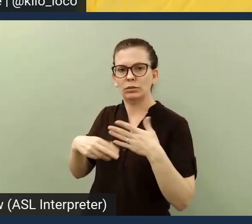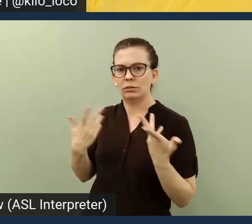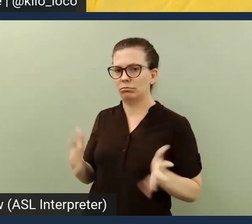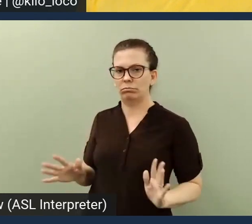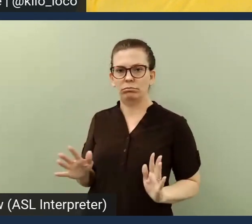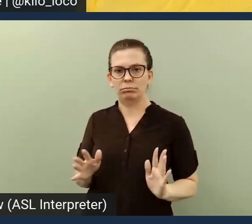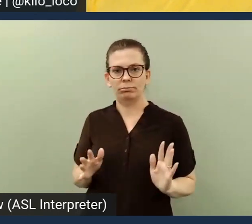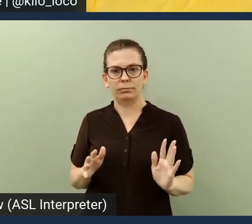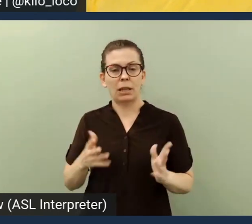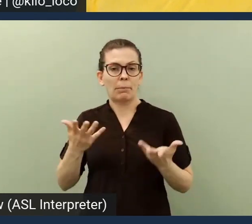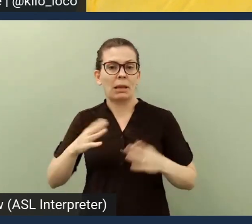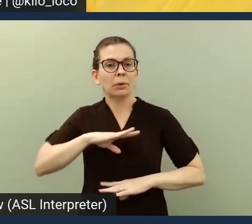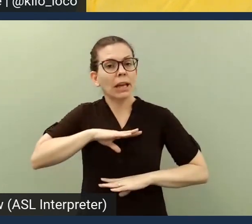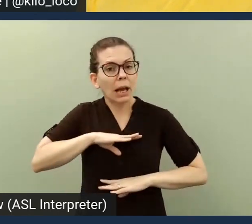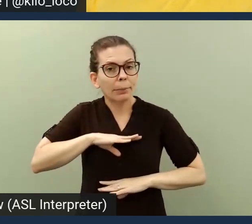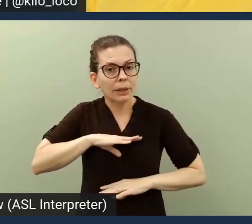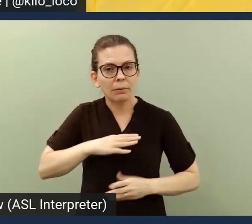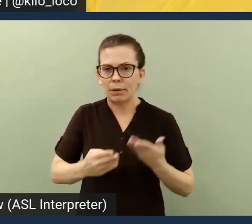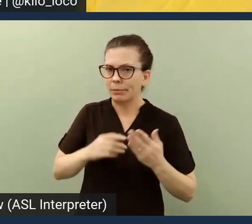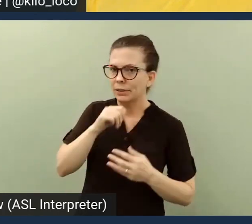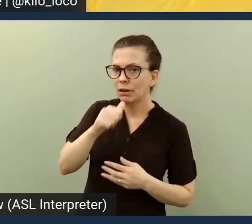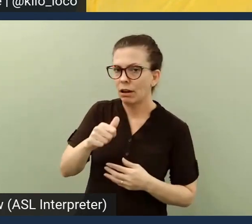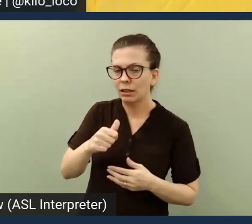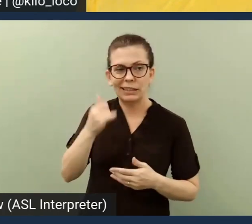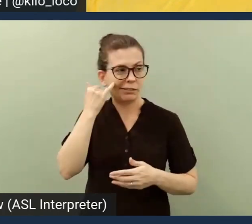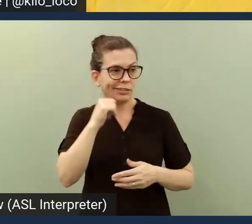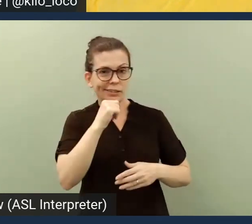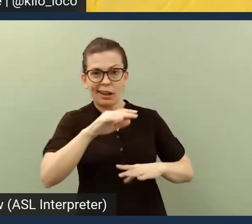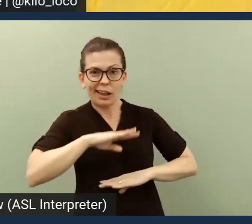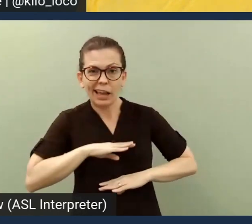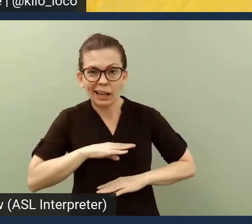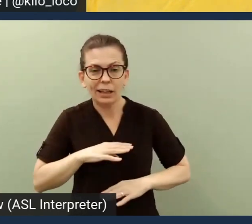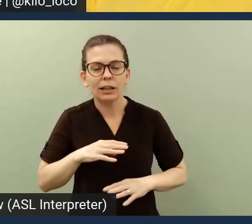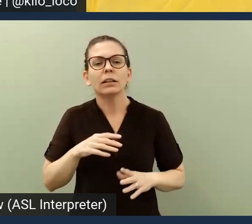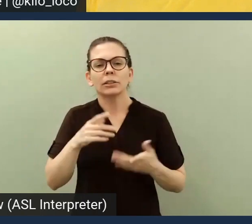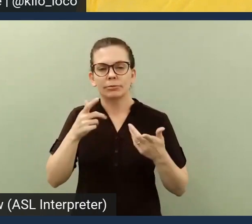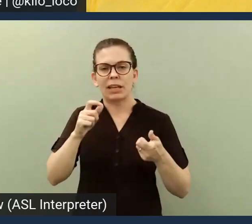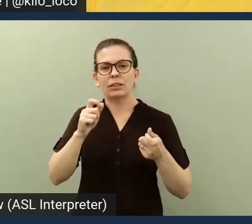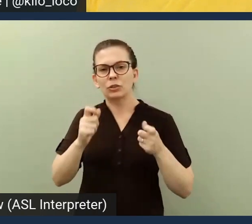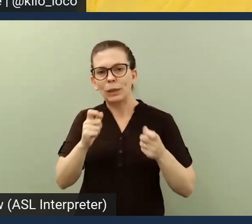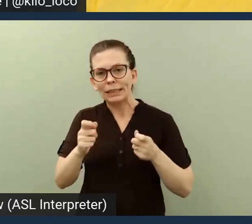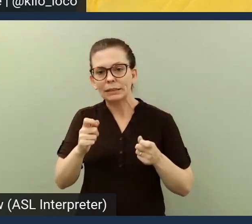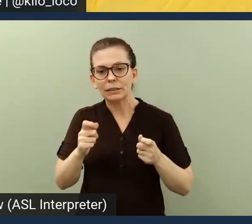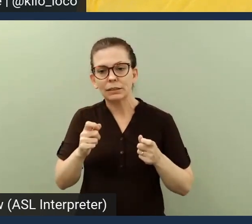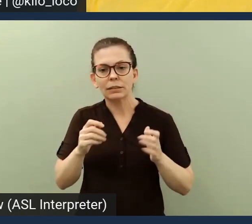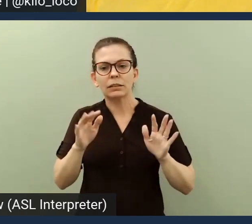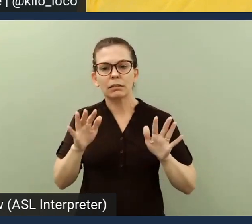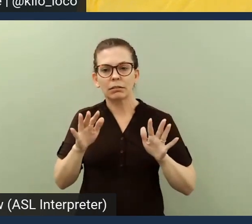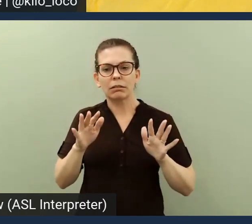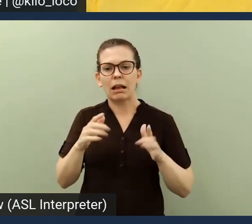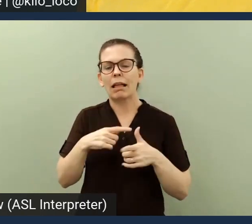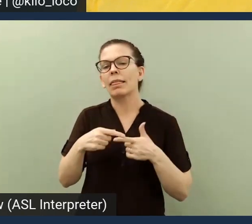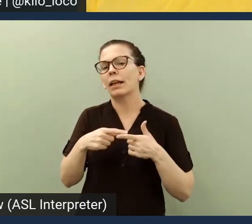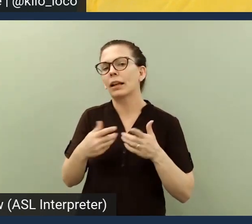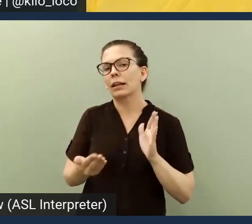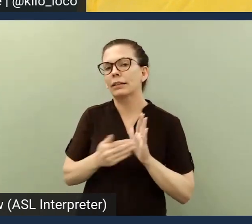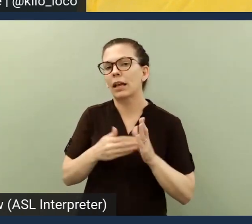Maybe you're happy with the result, maybe you're not. If you're not happy, you can make some minor tweaks, and then again, run that pipeline